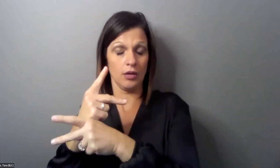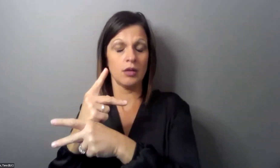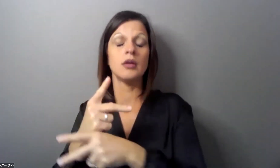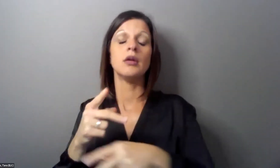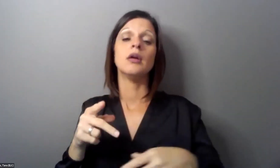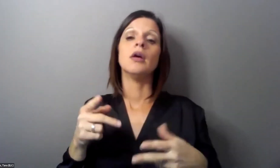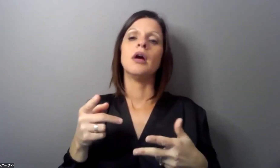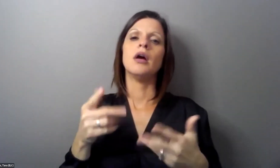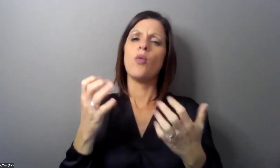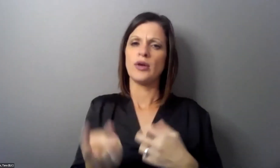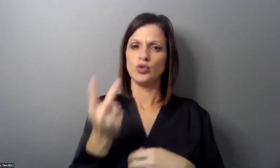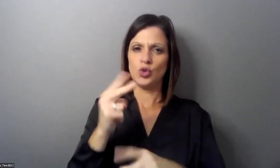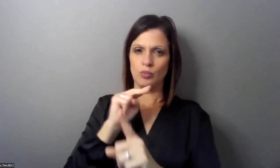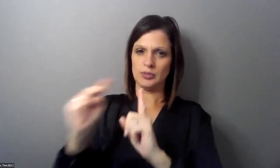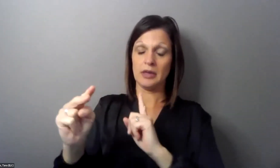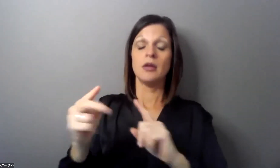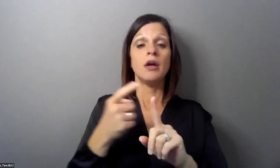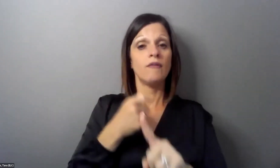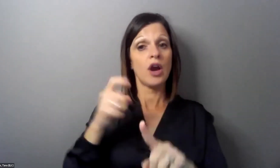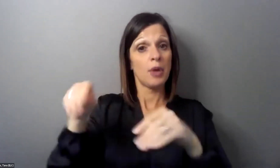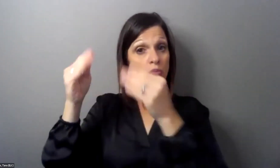One is from the actual provider perspective. From the provider perspective what does the